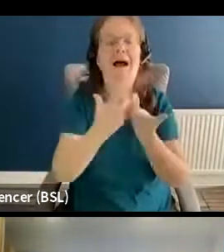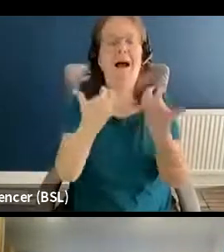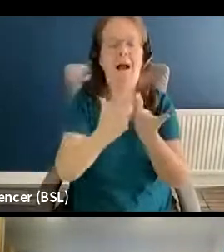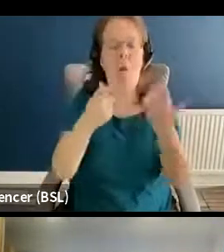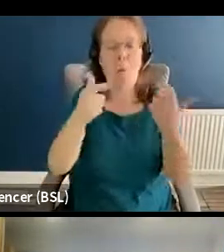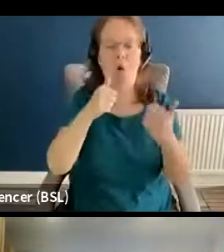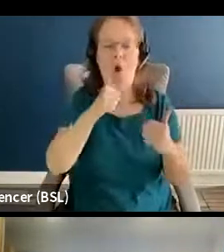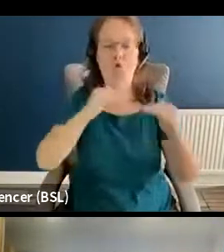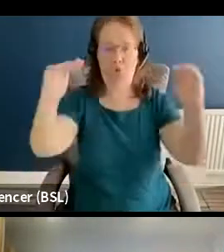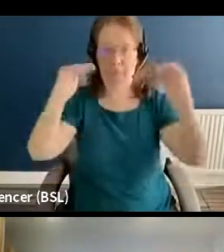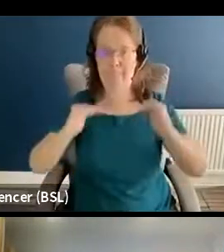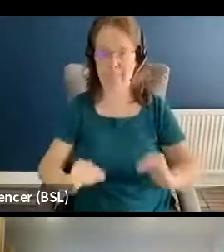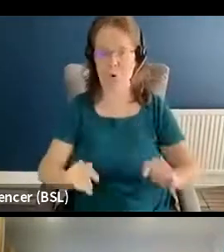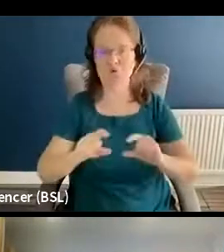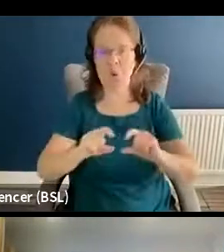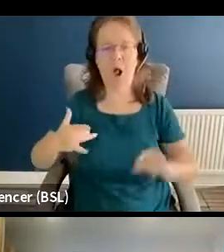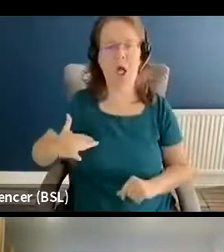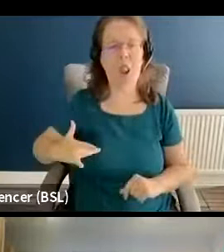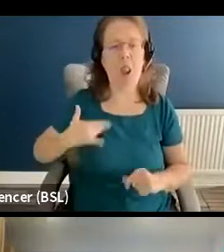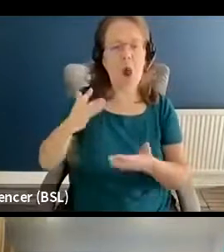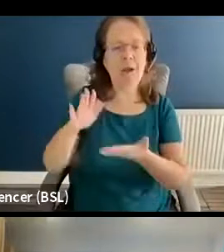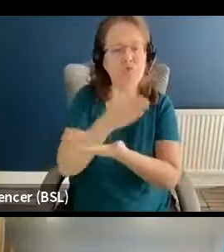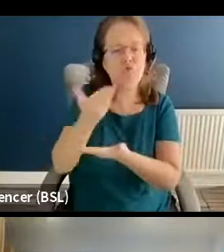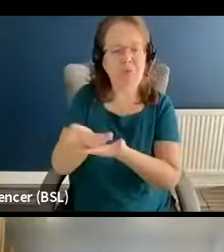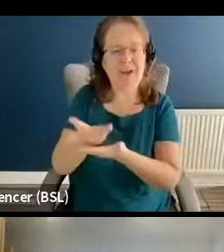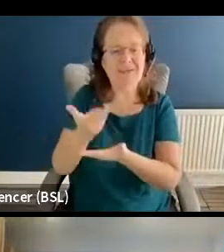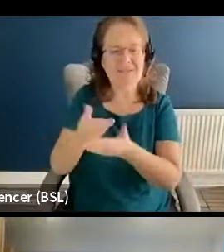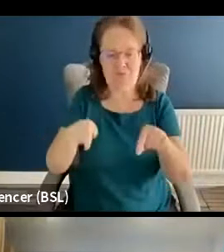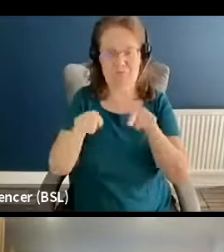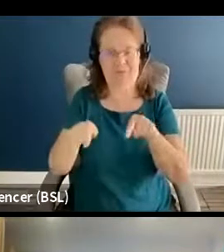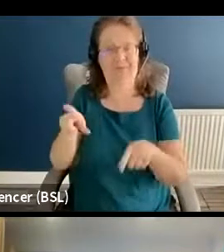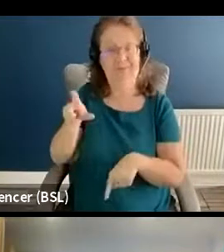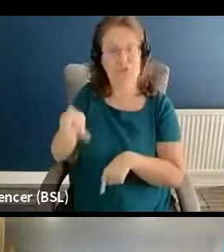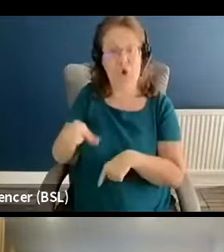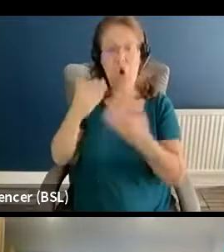live transcript button located at the bottom of your screen. And selecting shows subtitle.